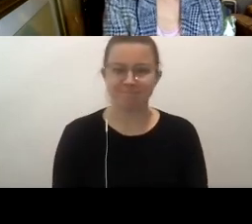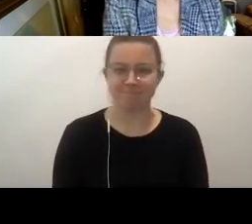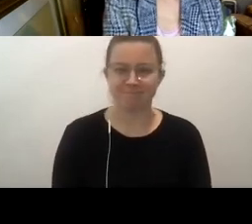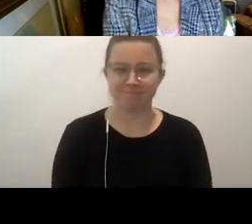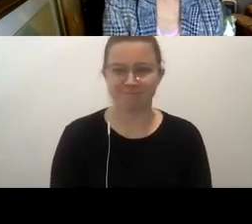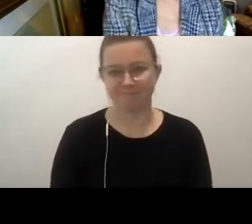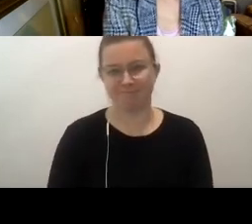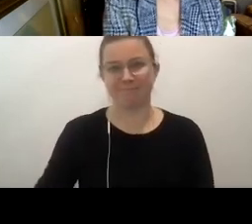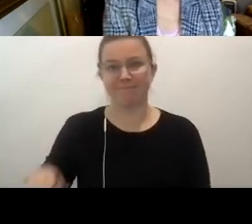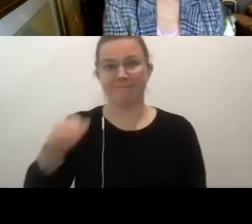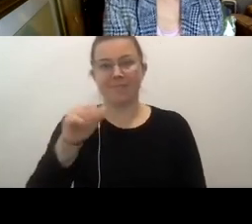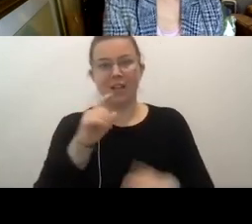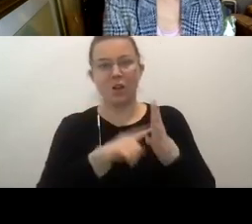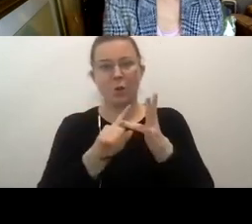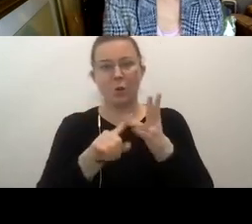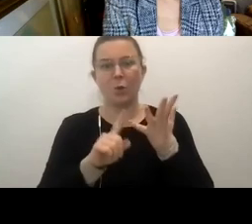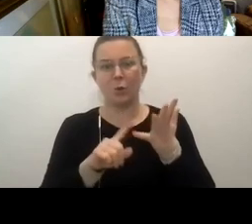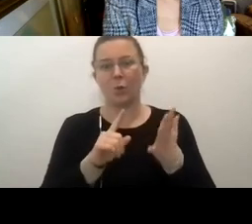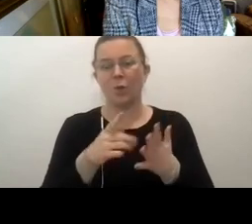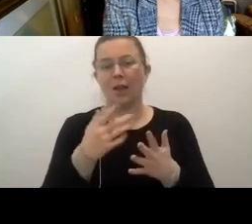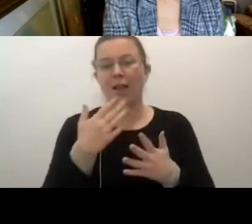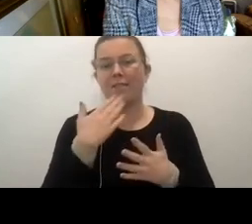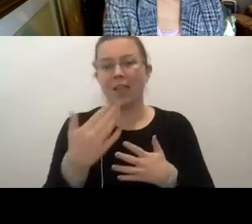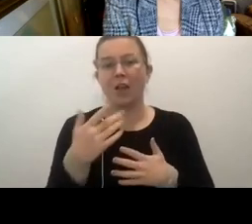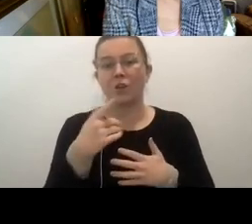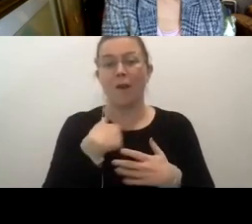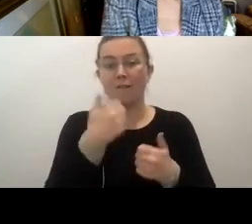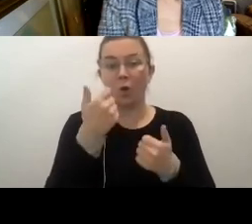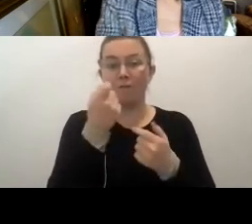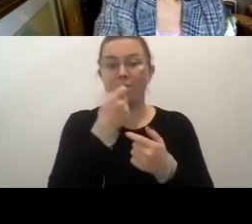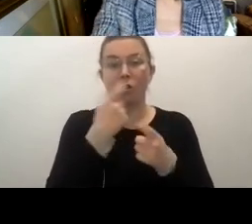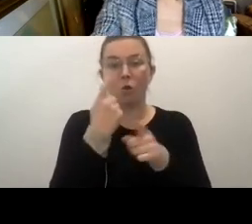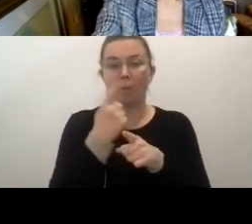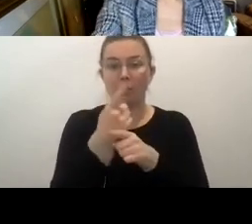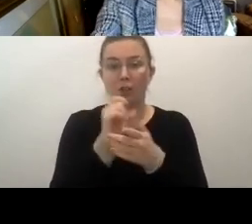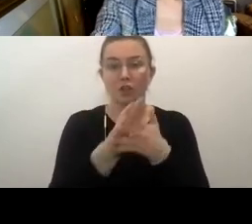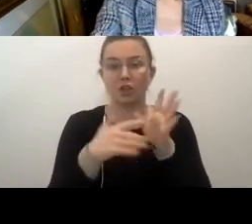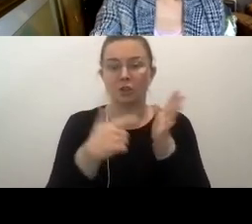Thank you so much, Fiona. We have a few comments on the chat, I'm just going to read them out